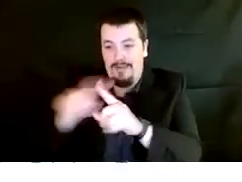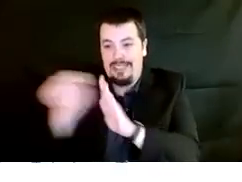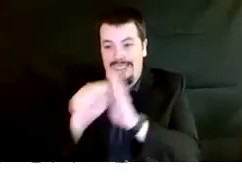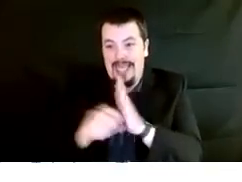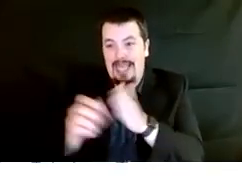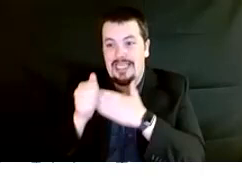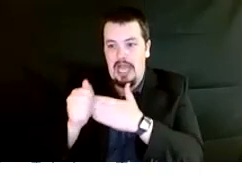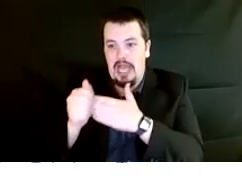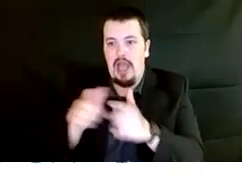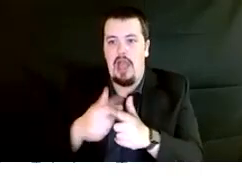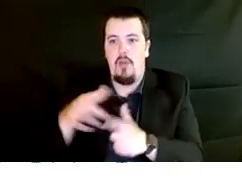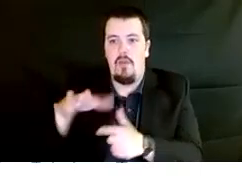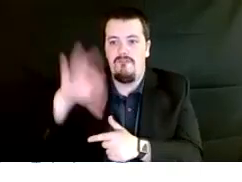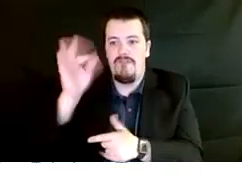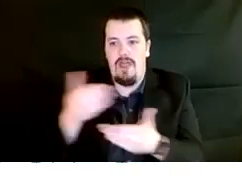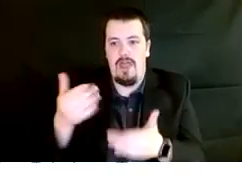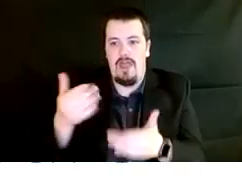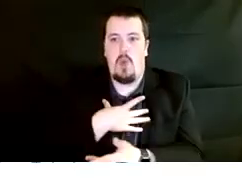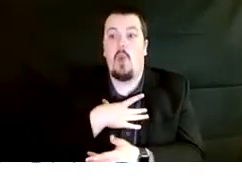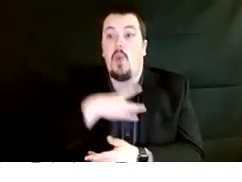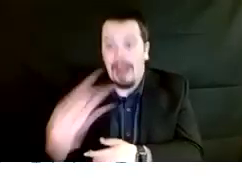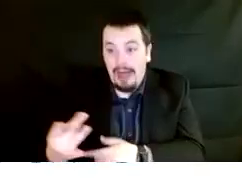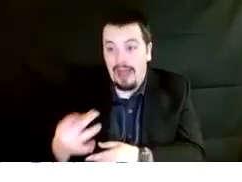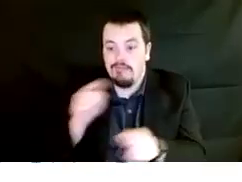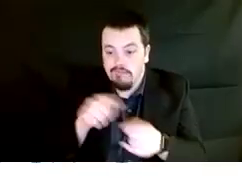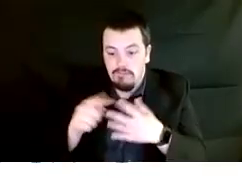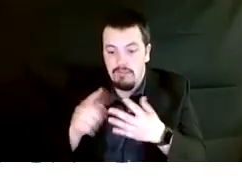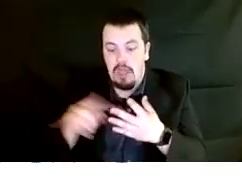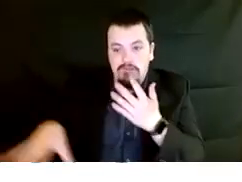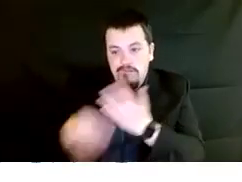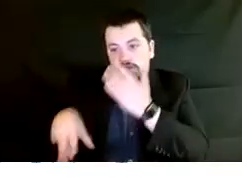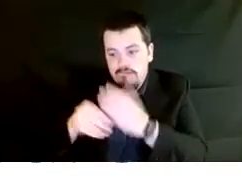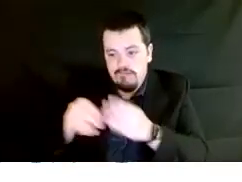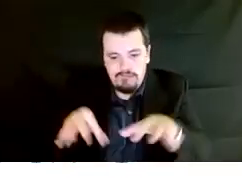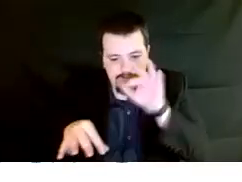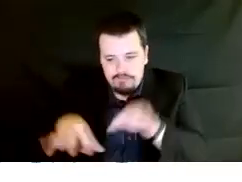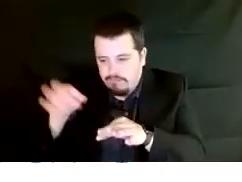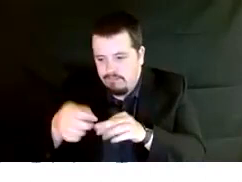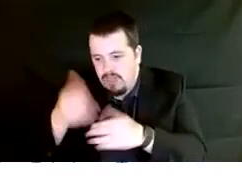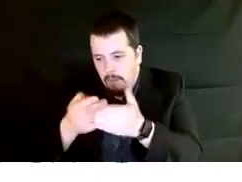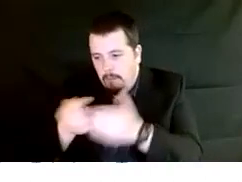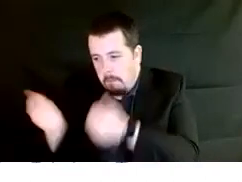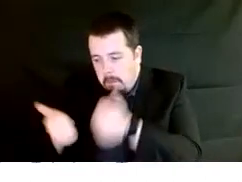found things that we liked here and there and we pulled bits and pieces out and put it together um